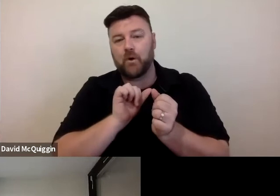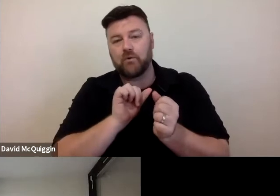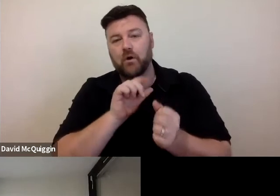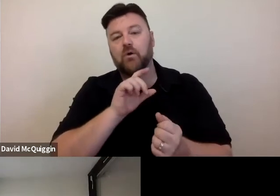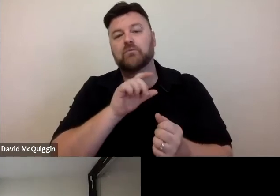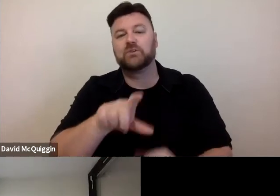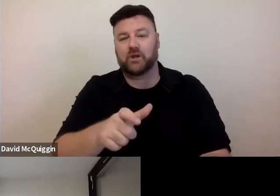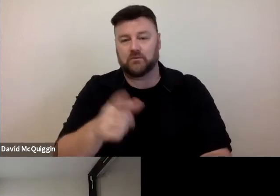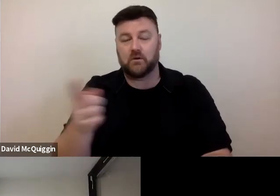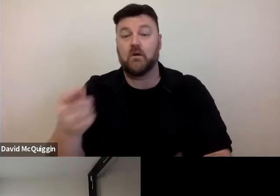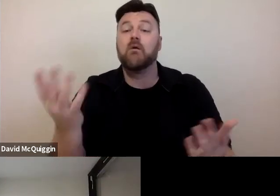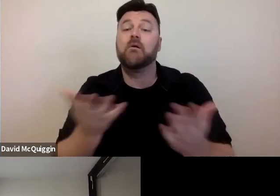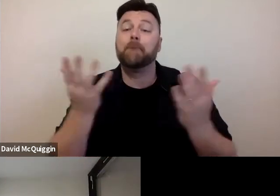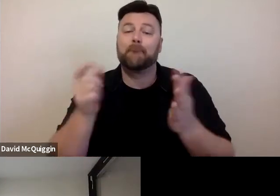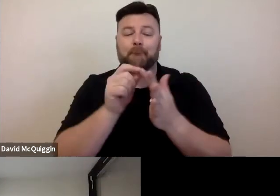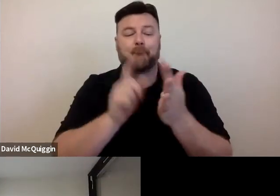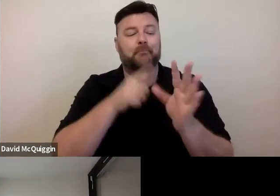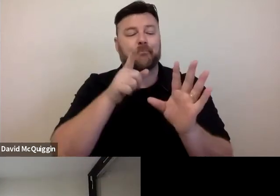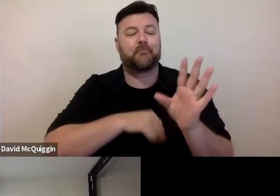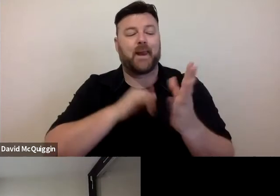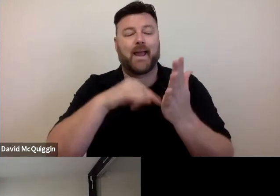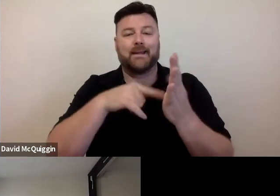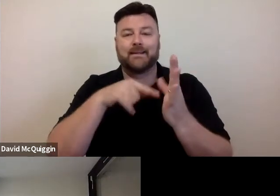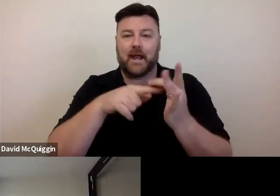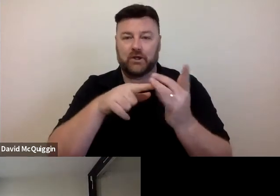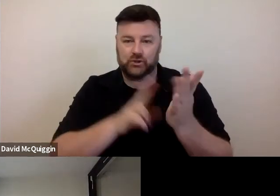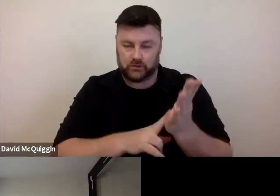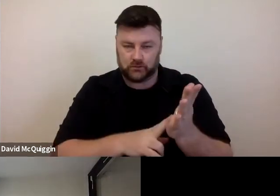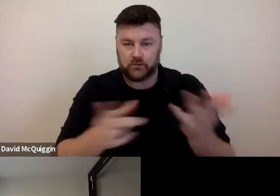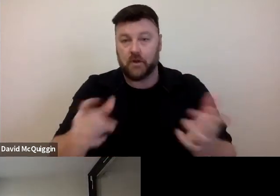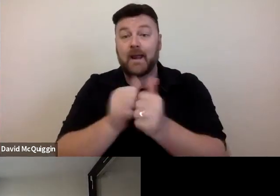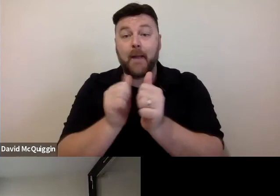PlayStation games, you could set up a gaming Facebook page or Instagram,